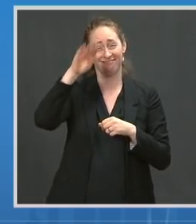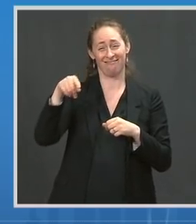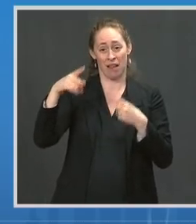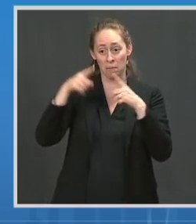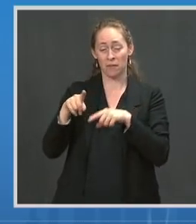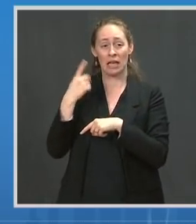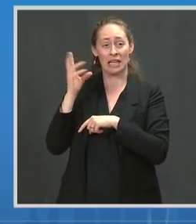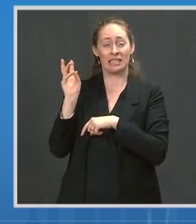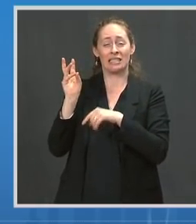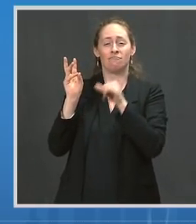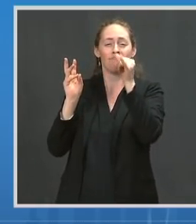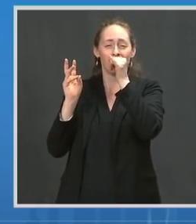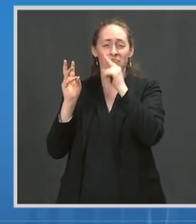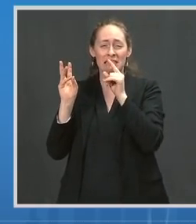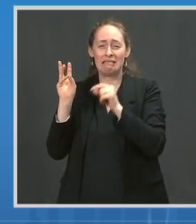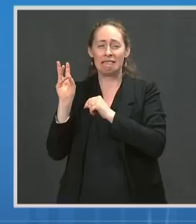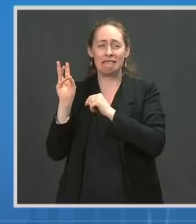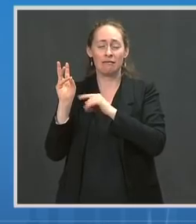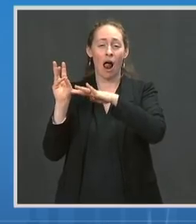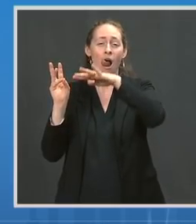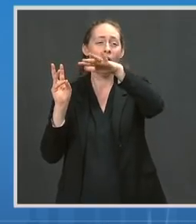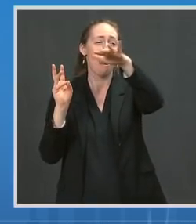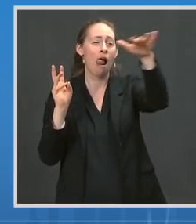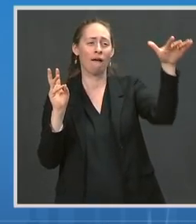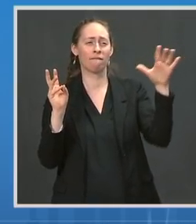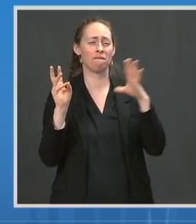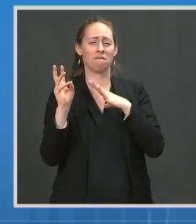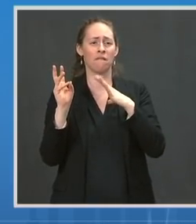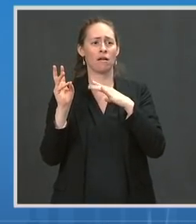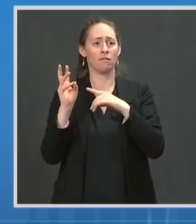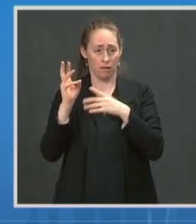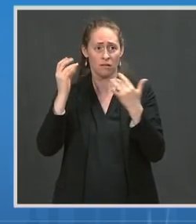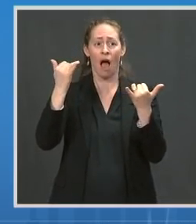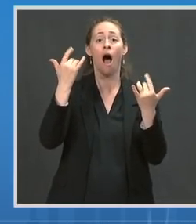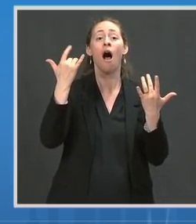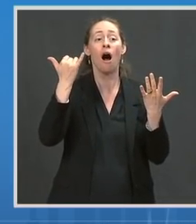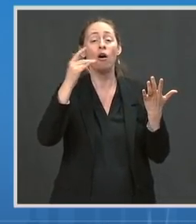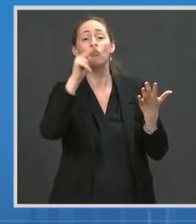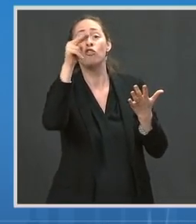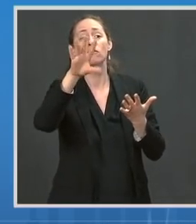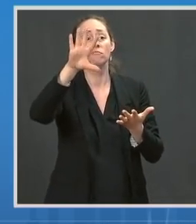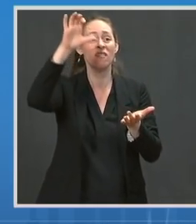that we have lost 560,000 Americans and that vaccines save lives.